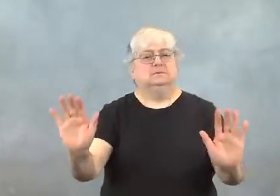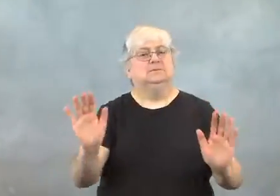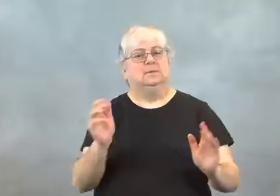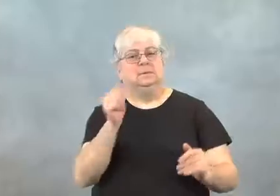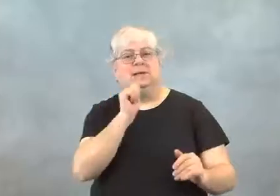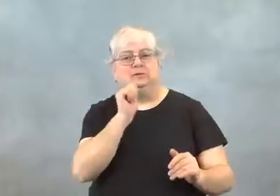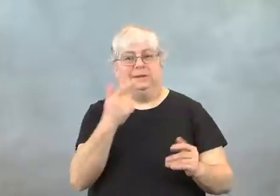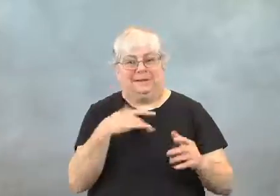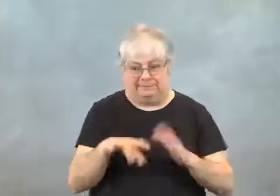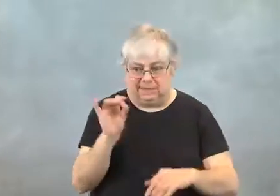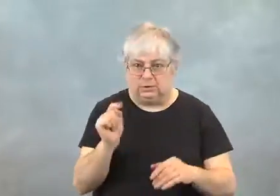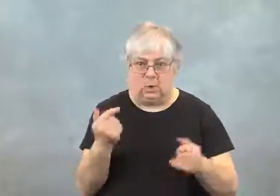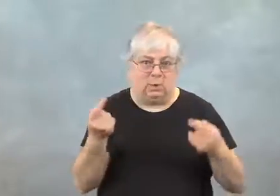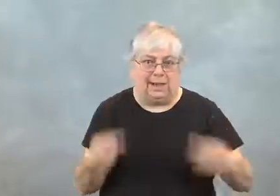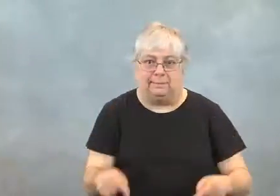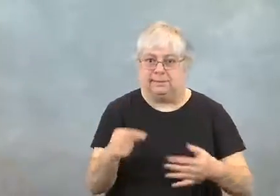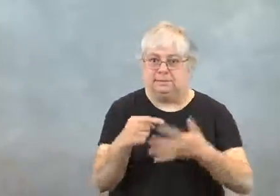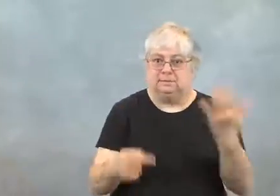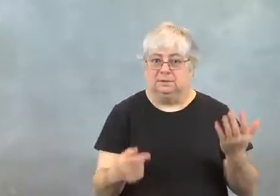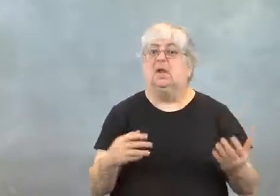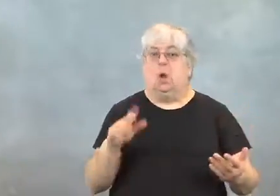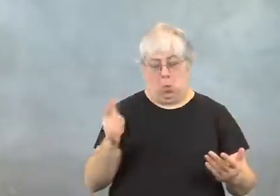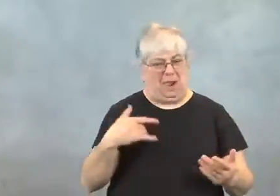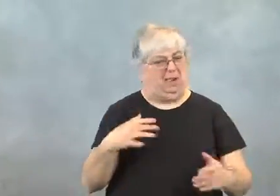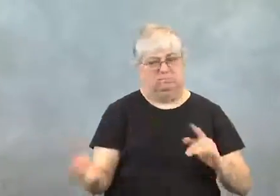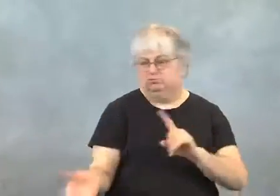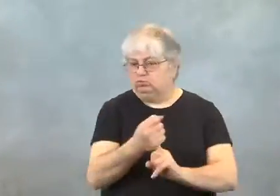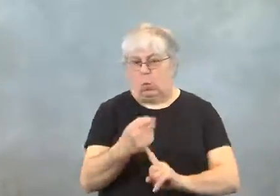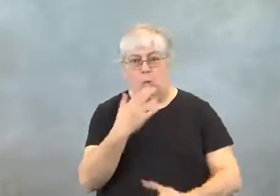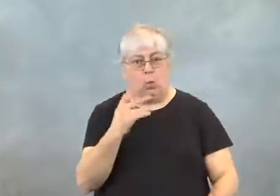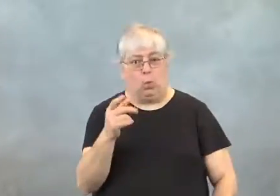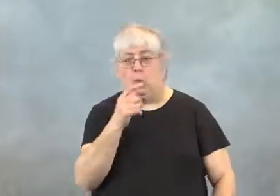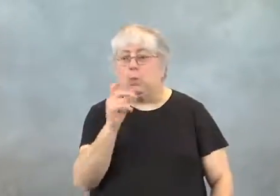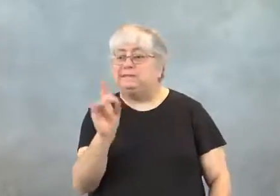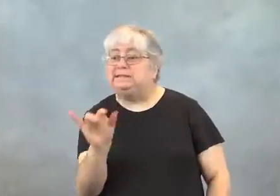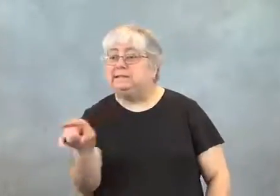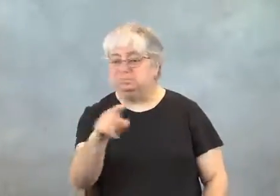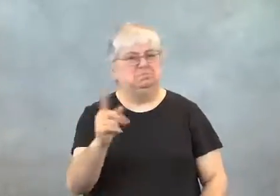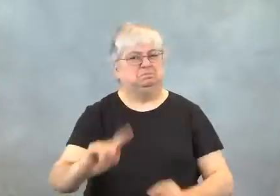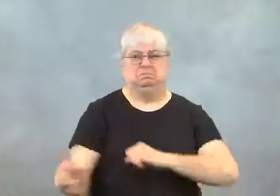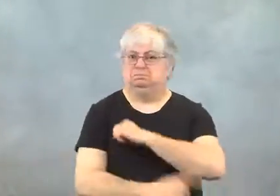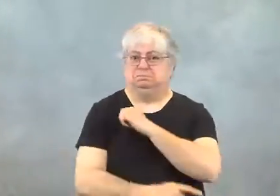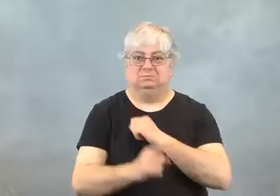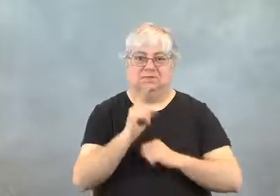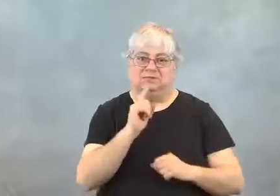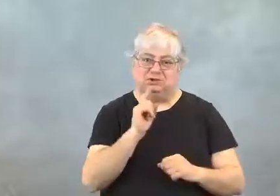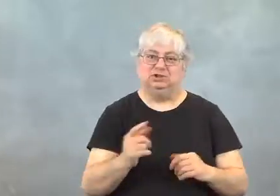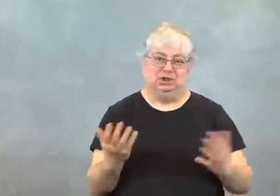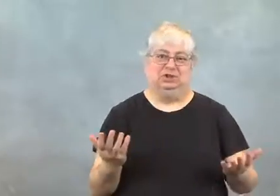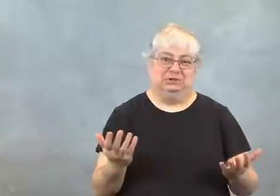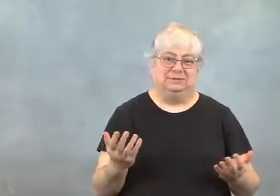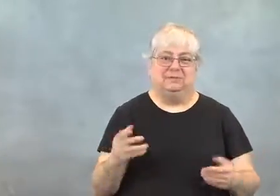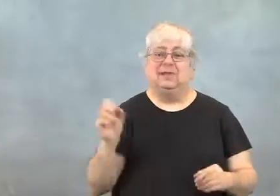He asked people to be patient while they found who was responsible.